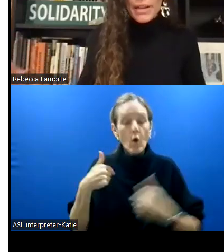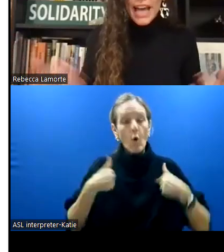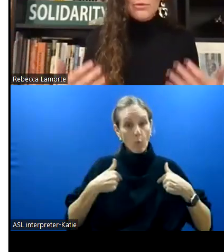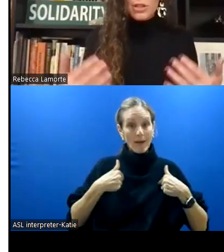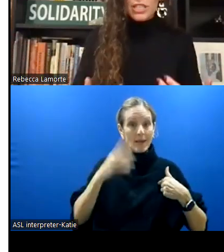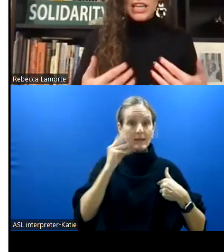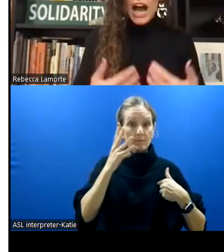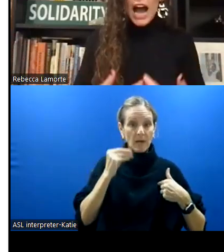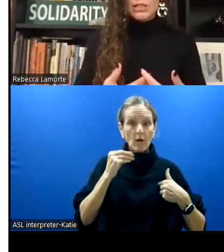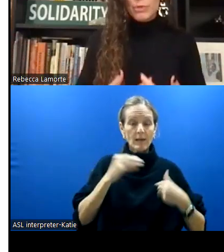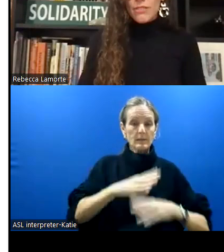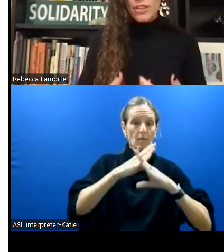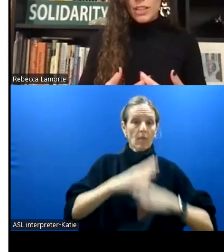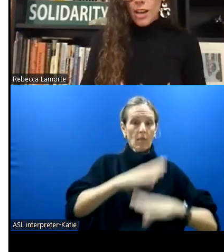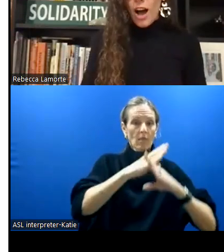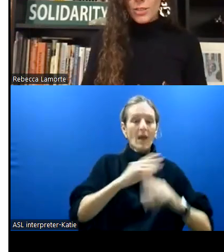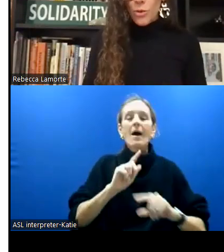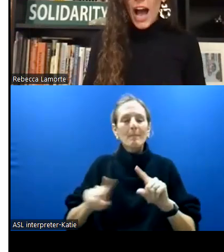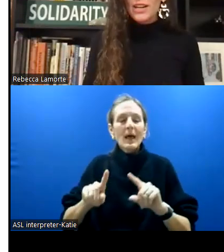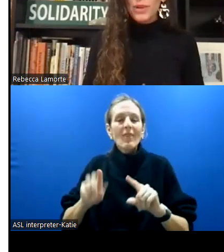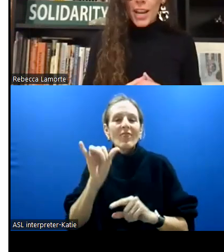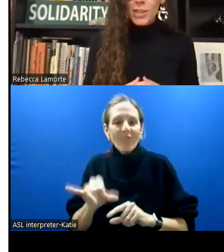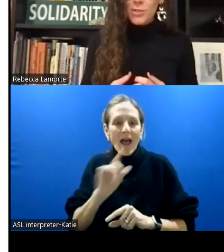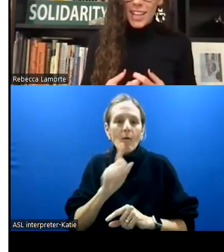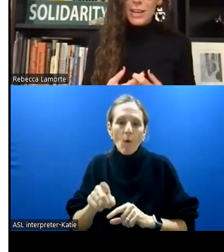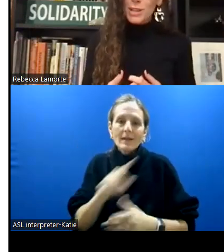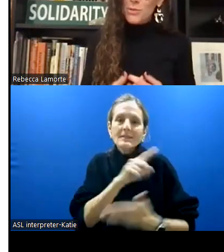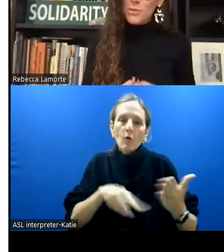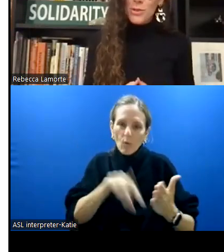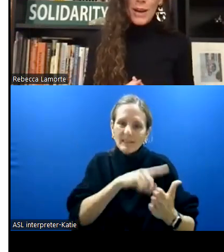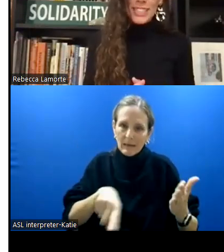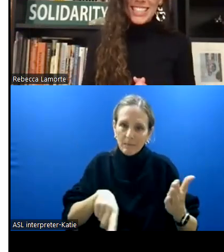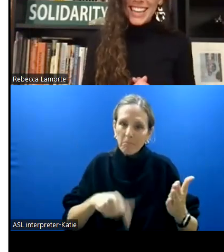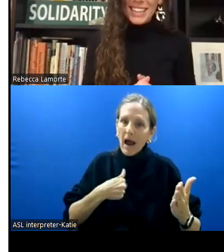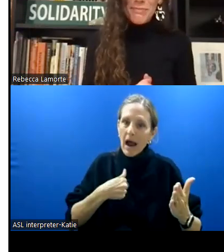But that was a critique I specifically got. So Adam, when I heard you say that, I was like, "Oof, that one stings."